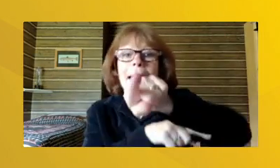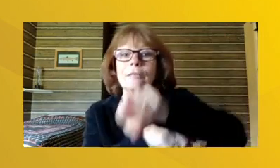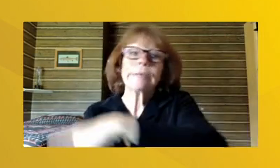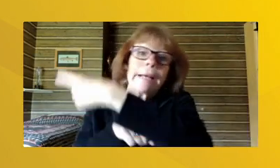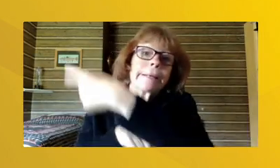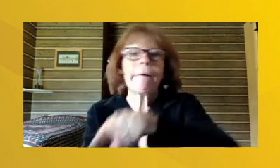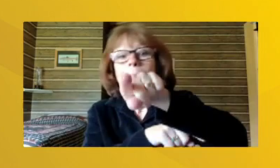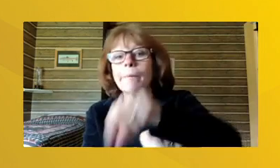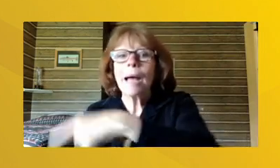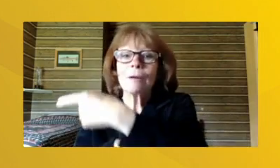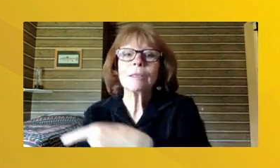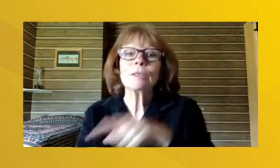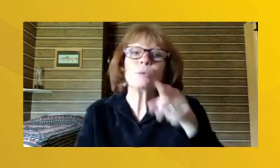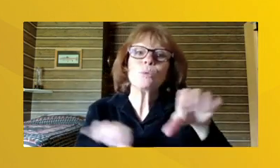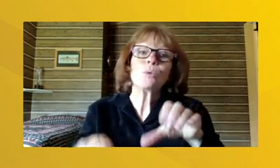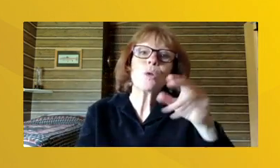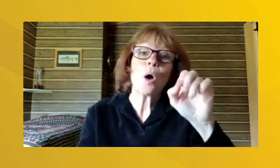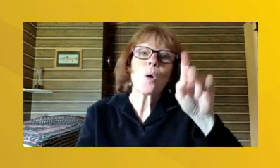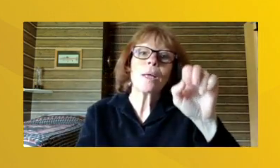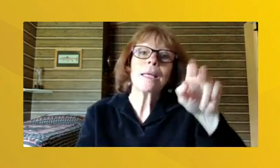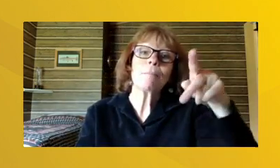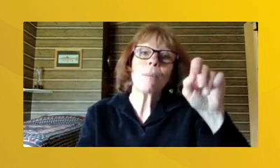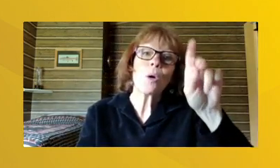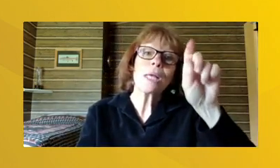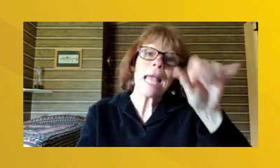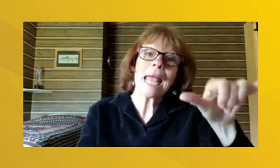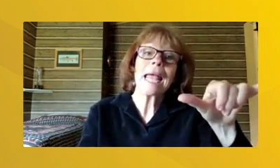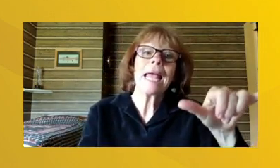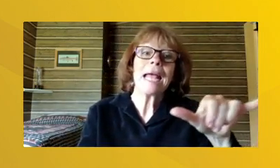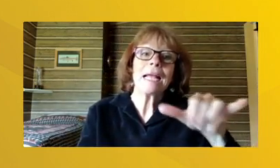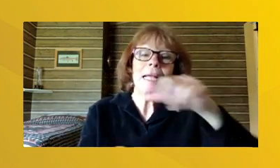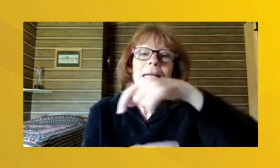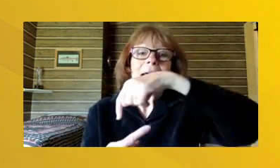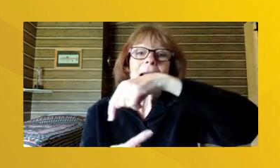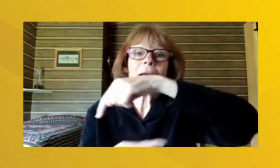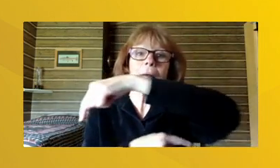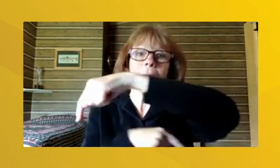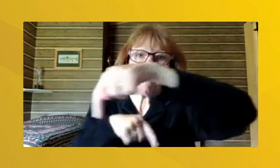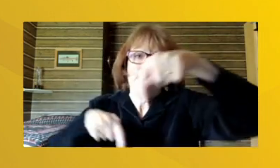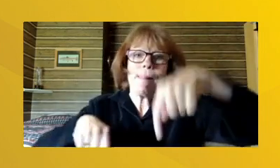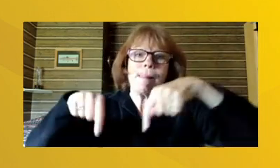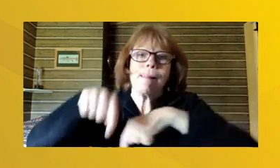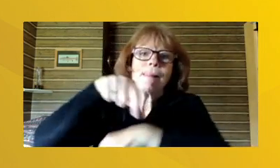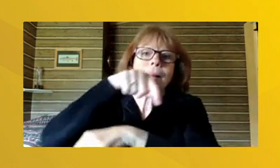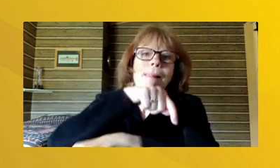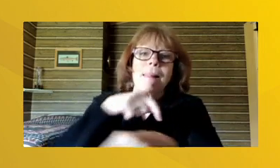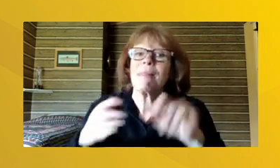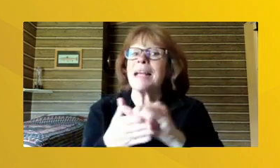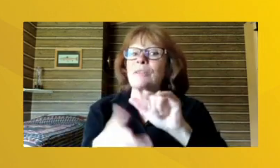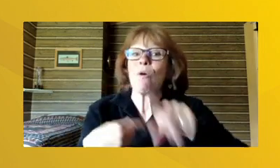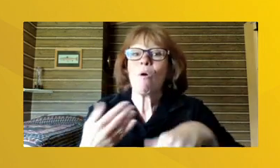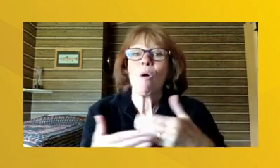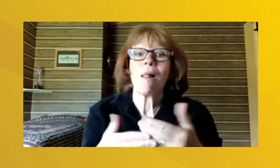all about # You do the hokey pokey # Turn yourself around # That's what it's all about. # OK.